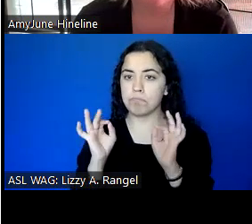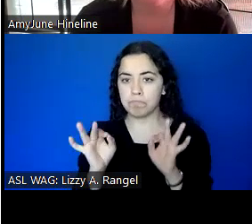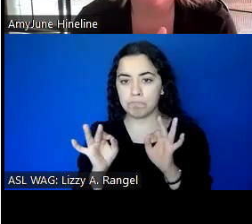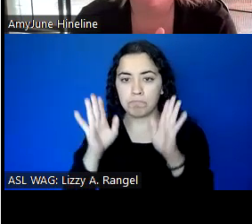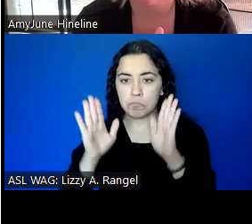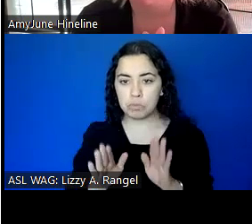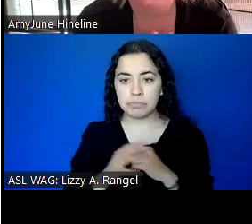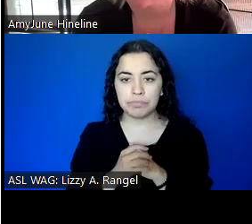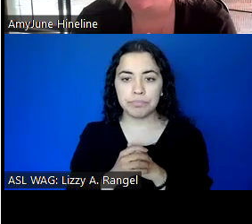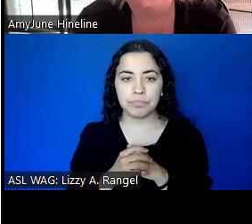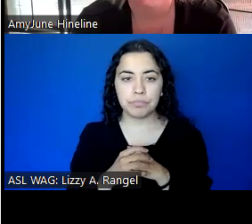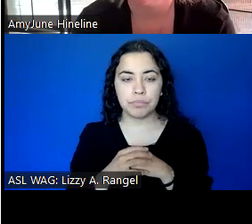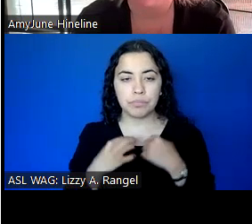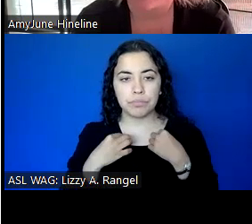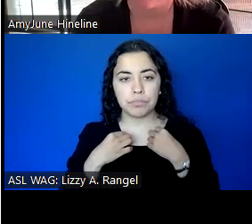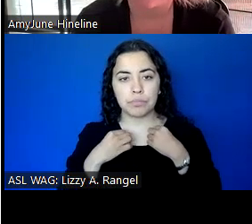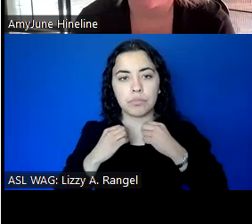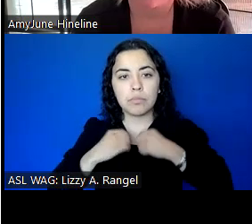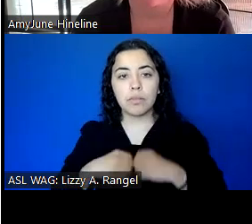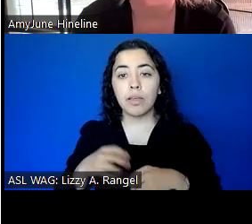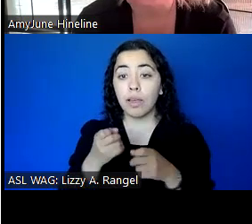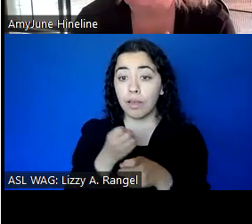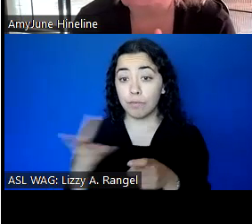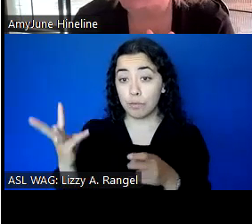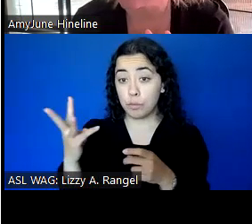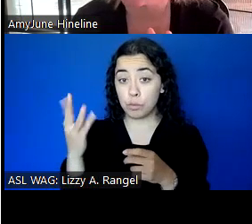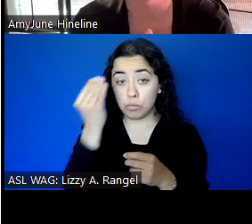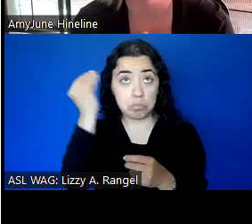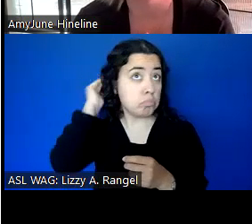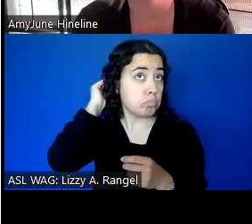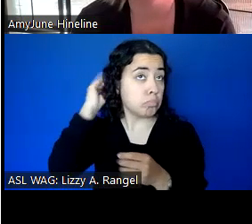you know, having to type in those very complicated passwords, you know,